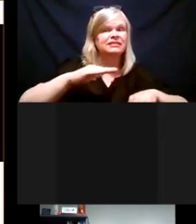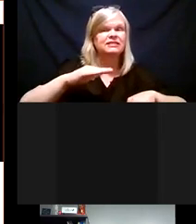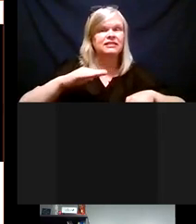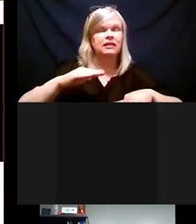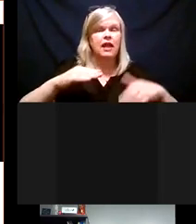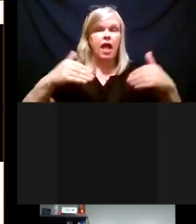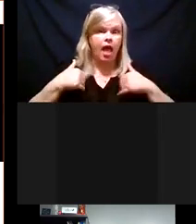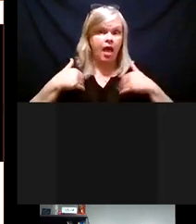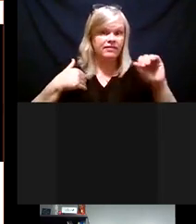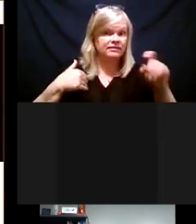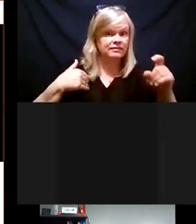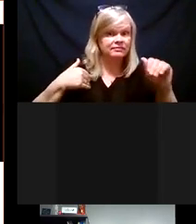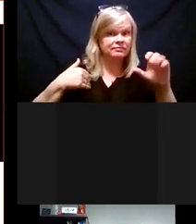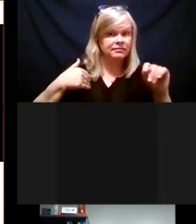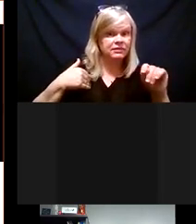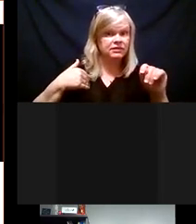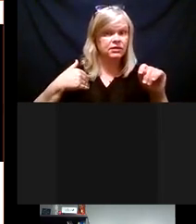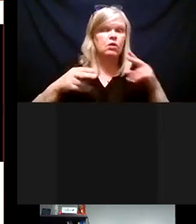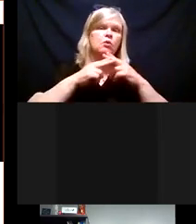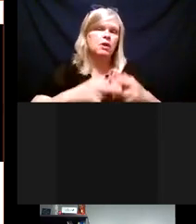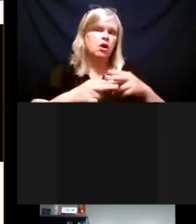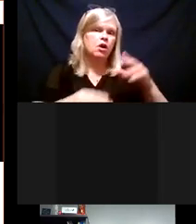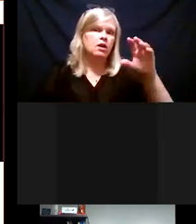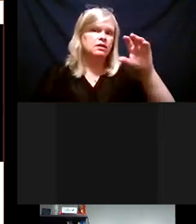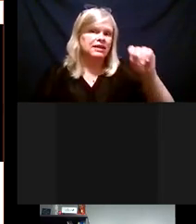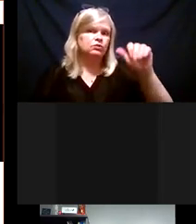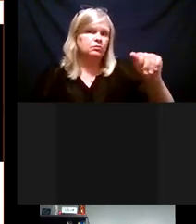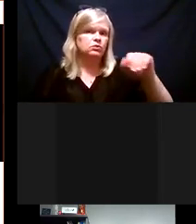MAY BE SEXUAL ABUSE IN THE 3RD DEGREE.